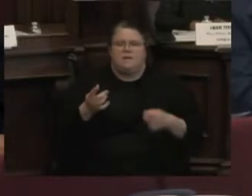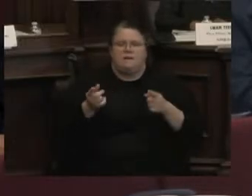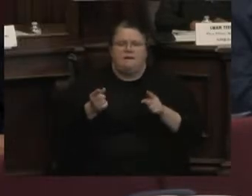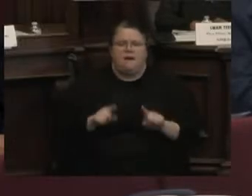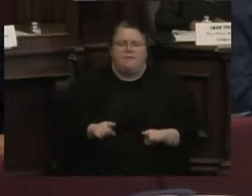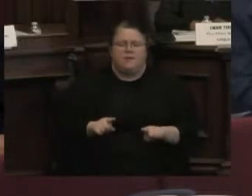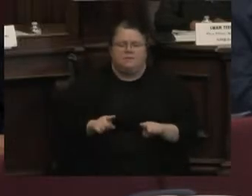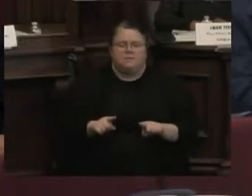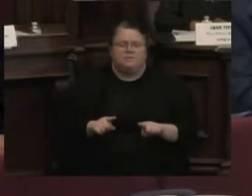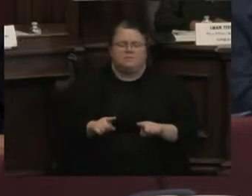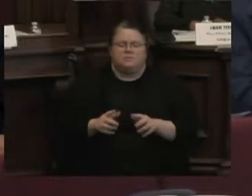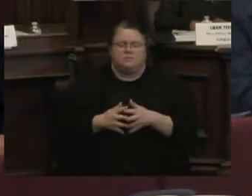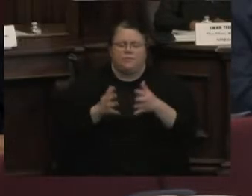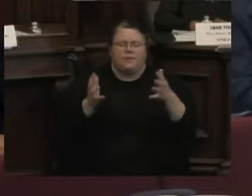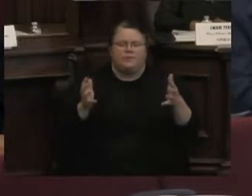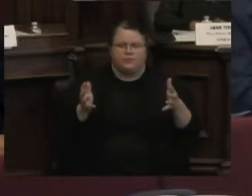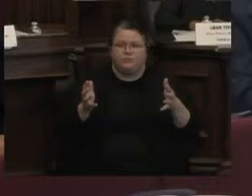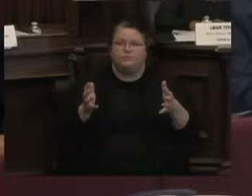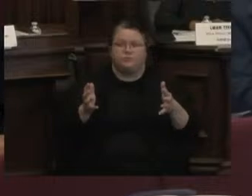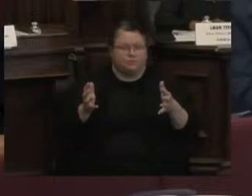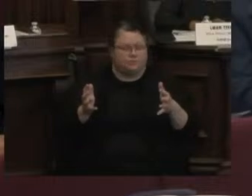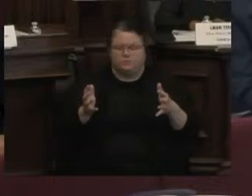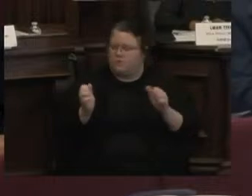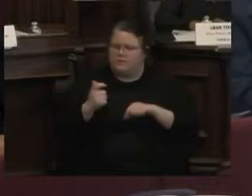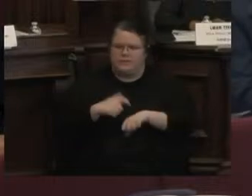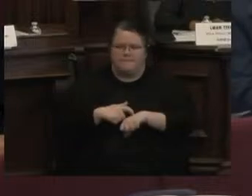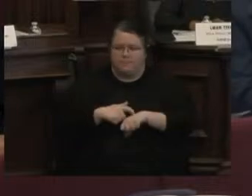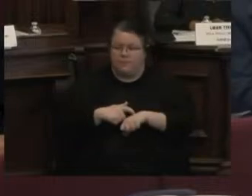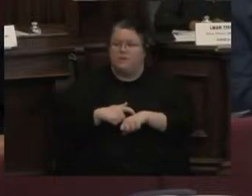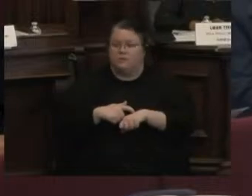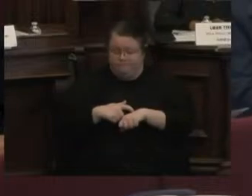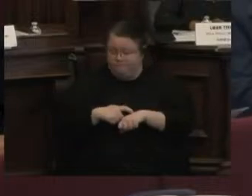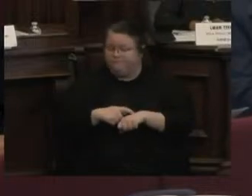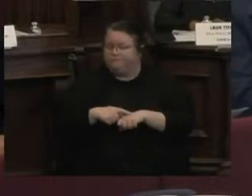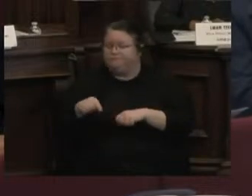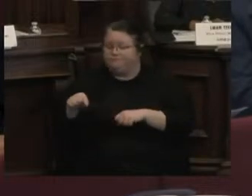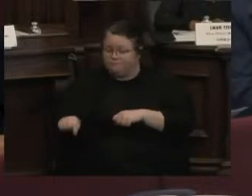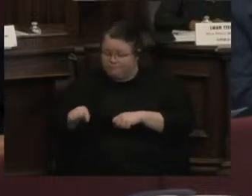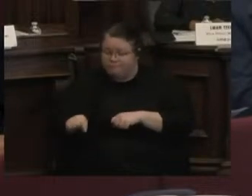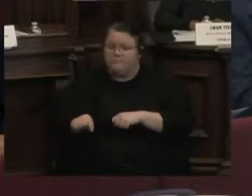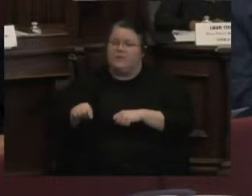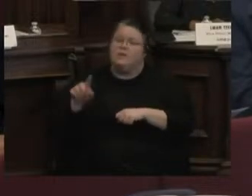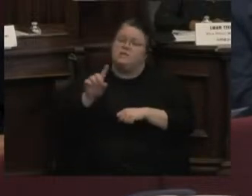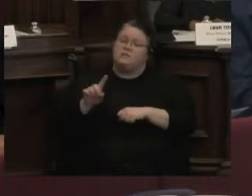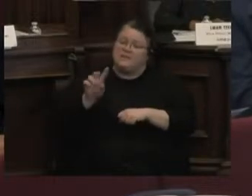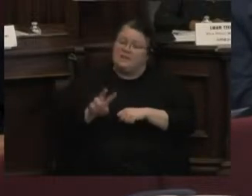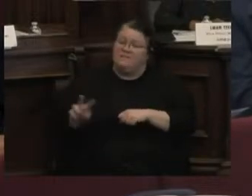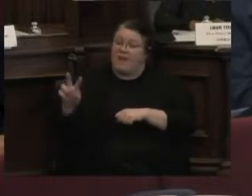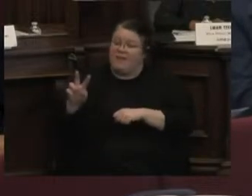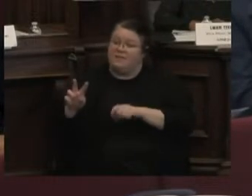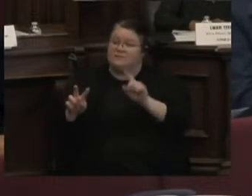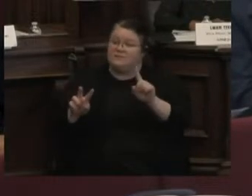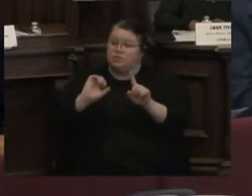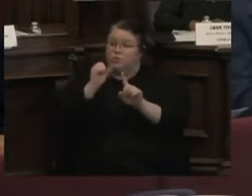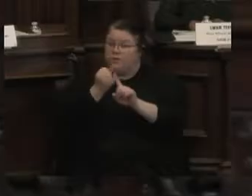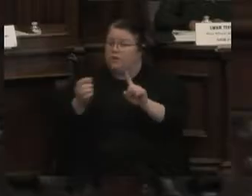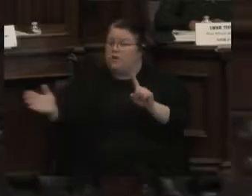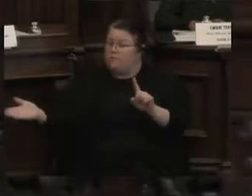walk out the door? And that happens all of the time. And